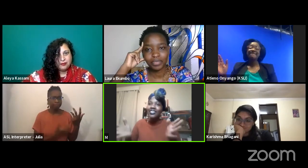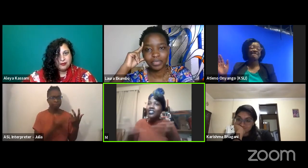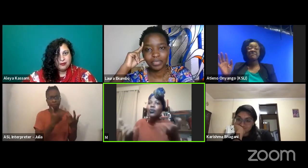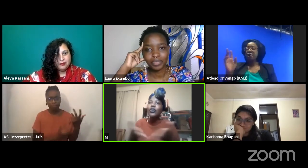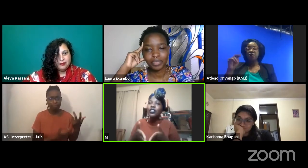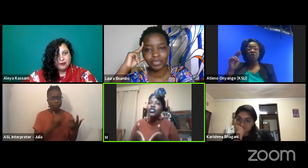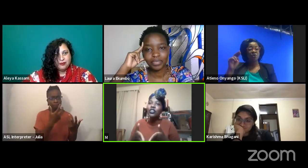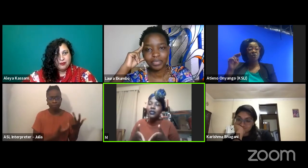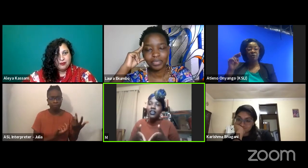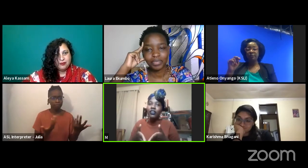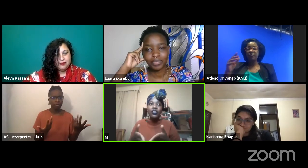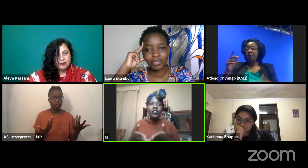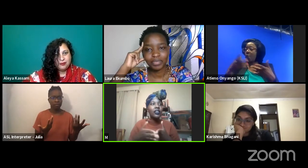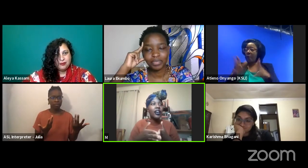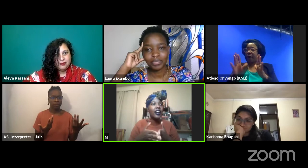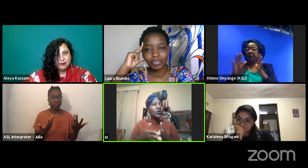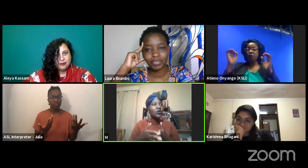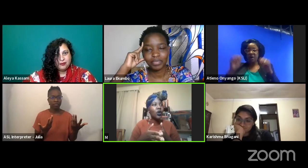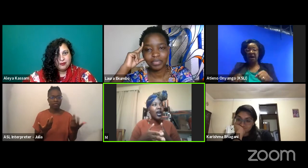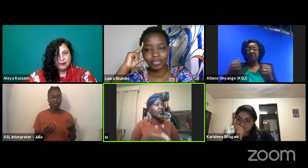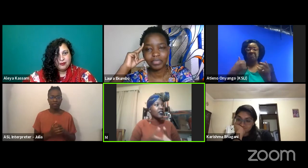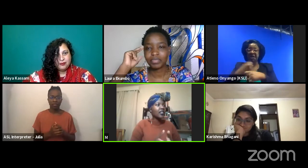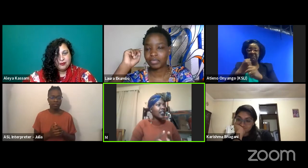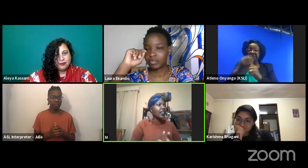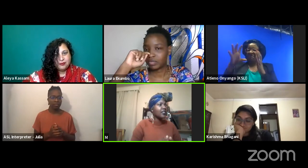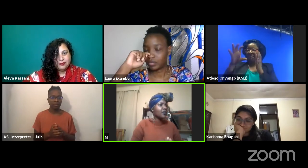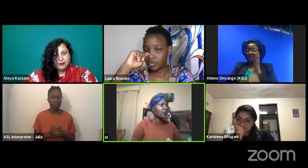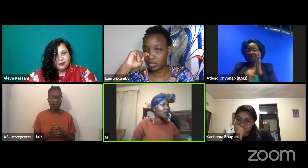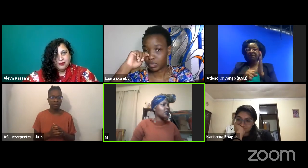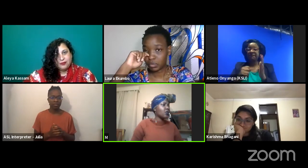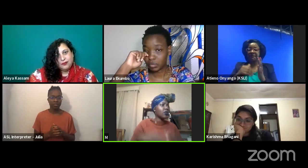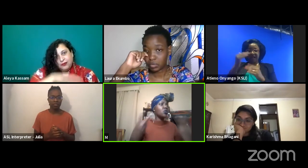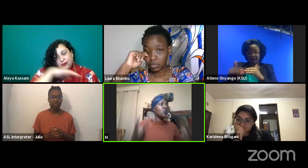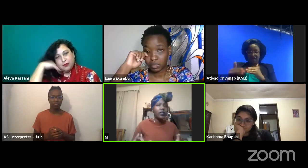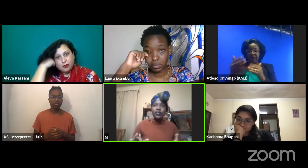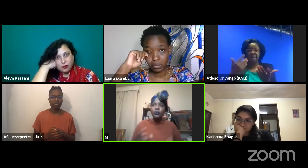There is no way you can shrink me down. And so after, like, I think this one over two weekends,